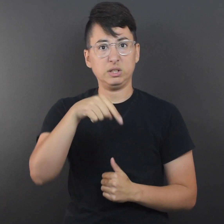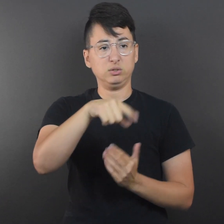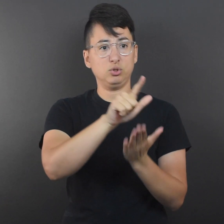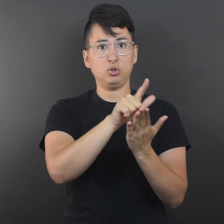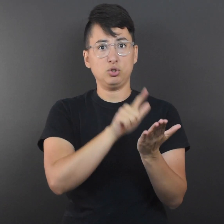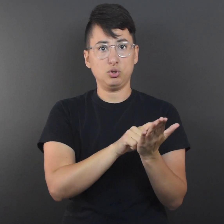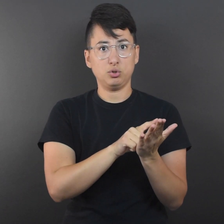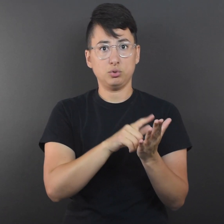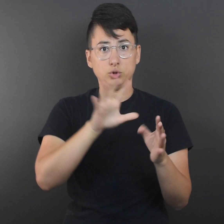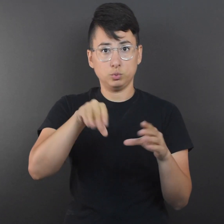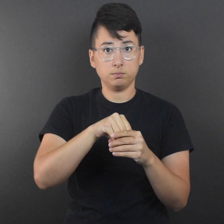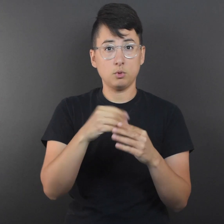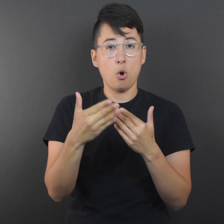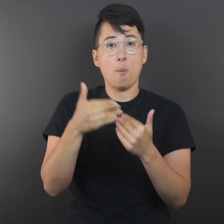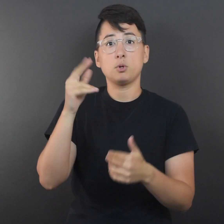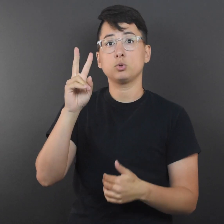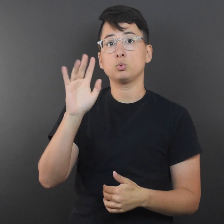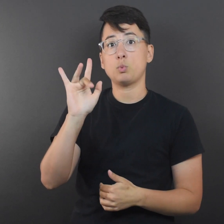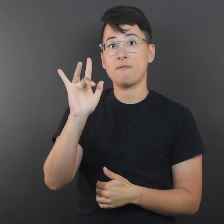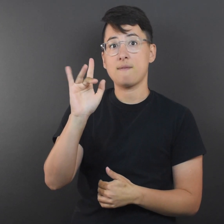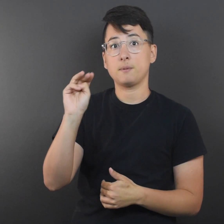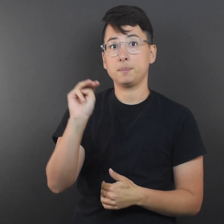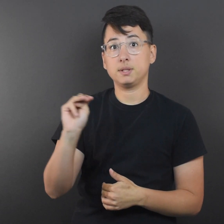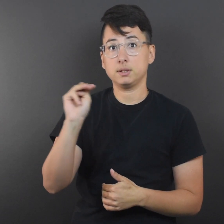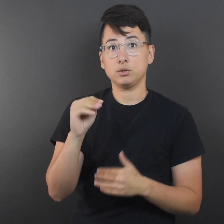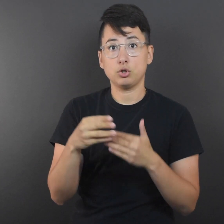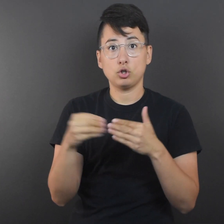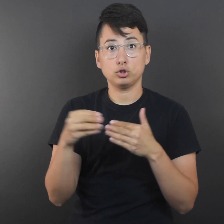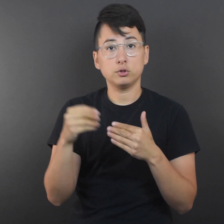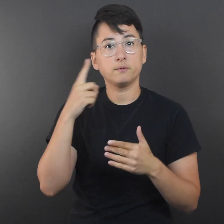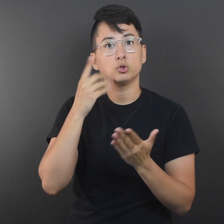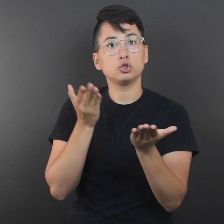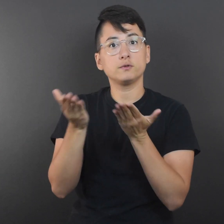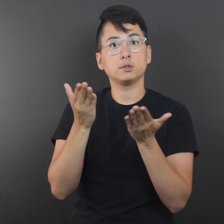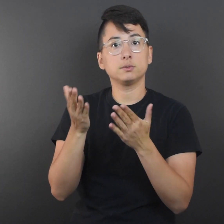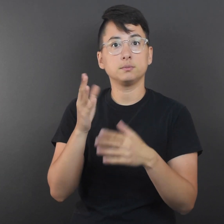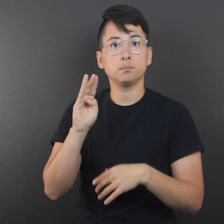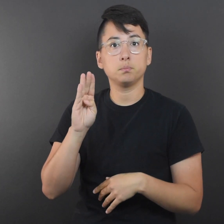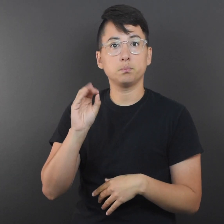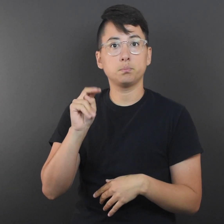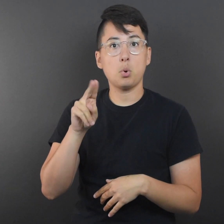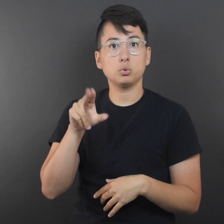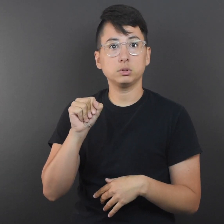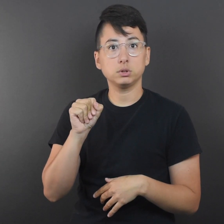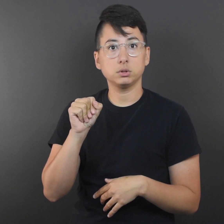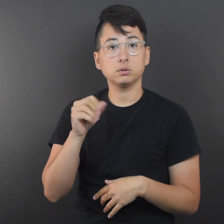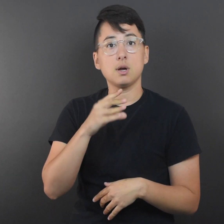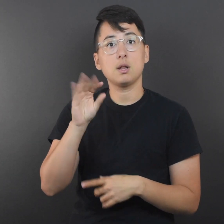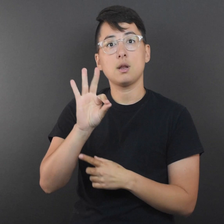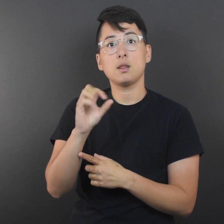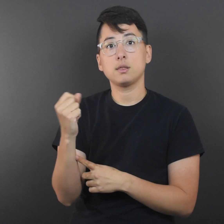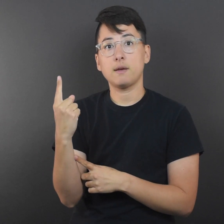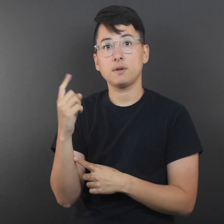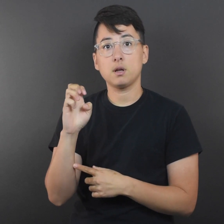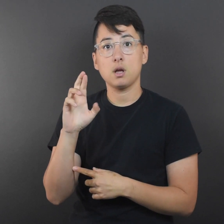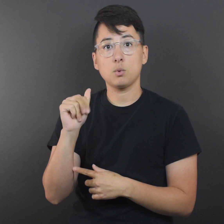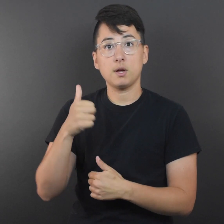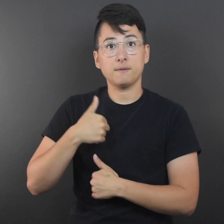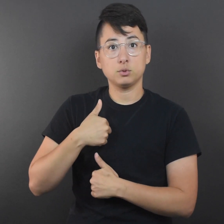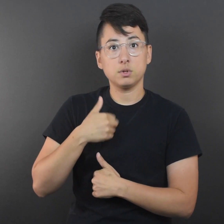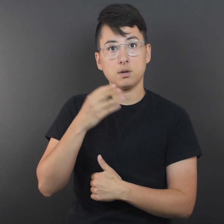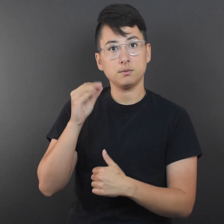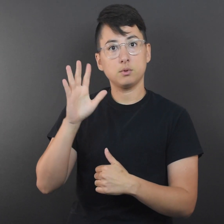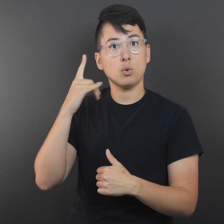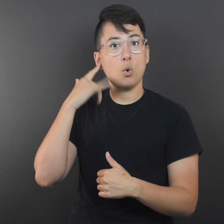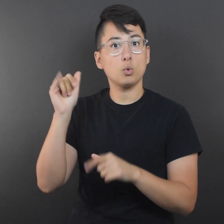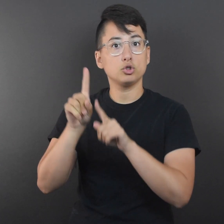million for service bonuses to post-9/11 era veterans and Gold Star Families. Eligibility